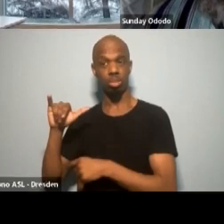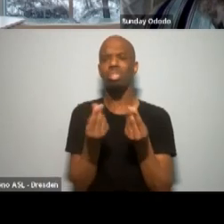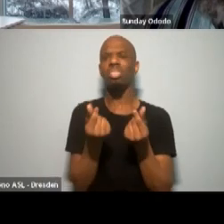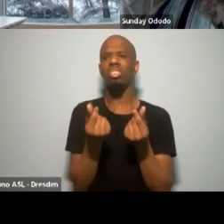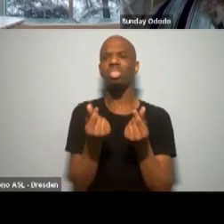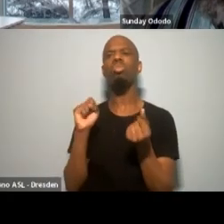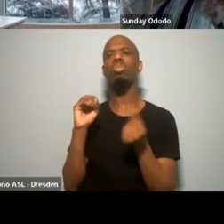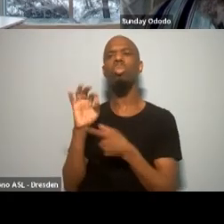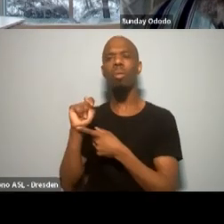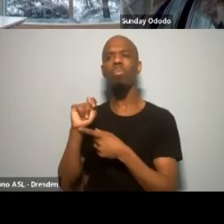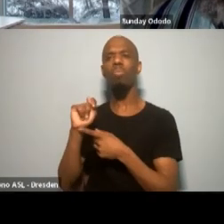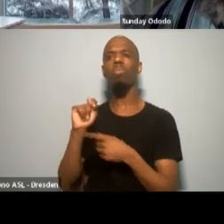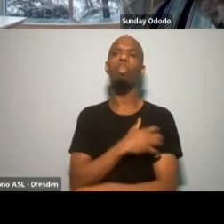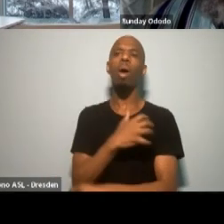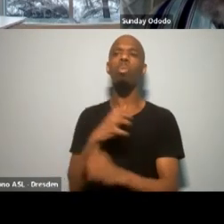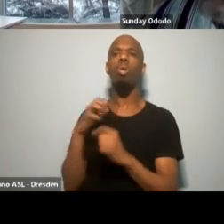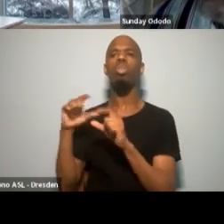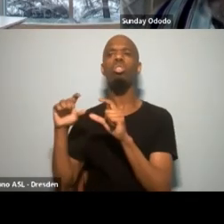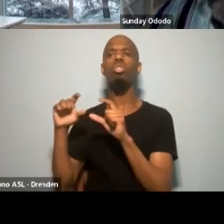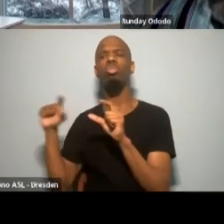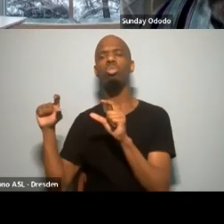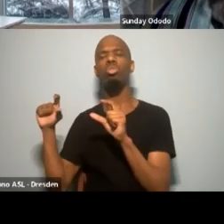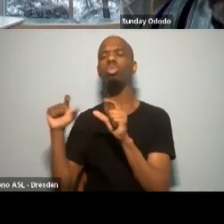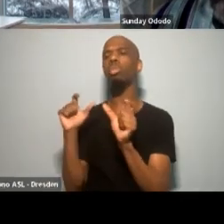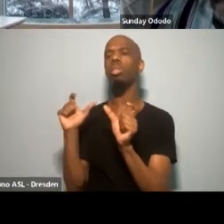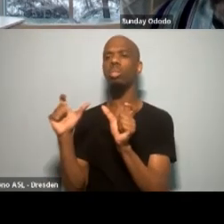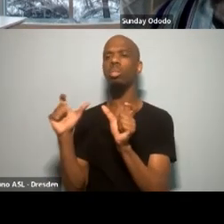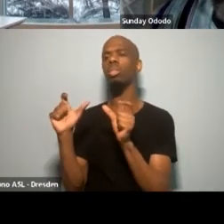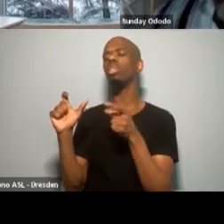there is an institutional approach to soft power.